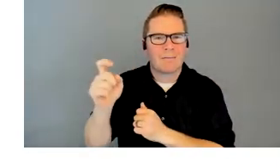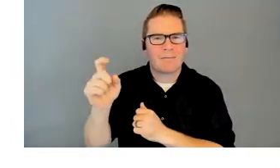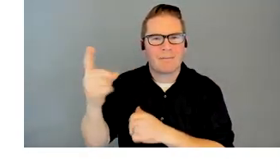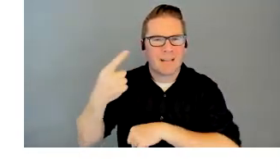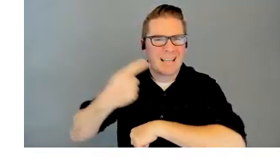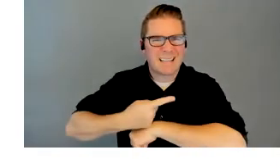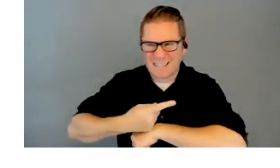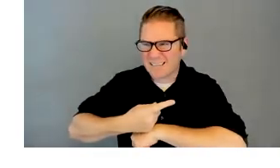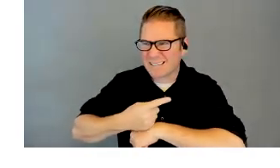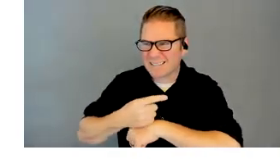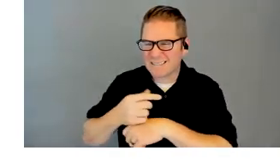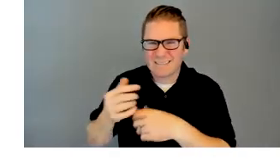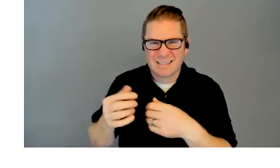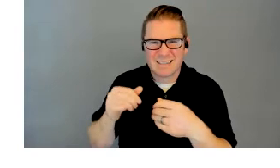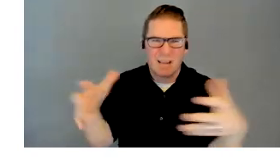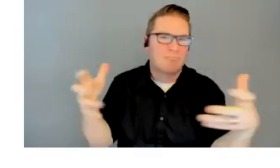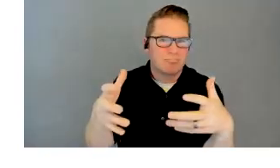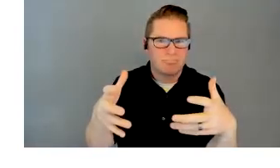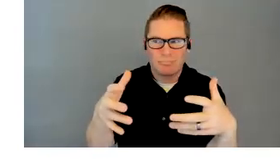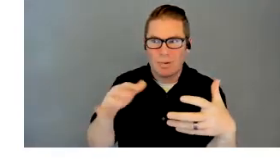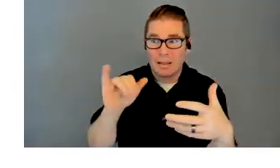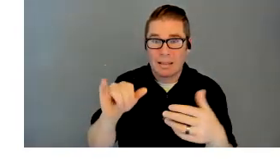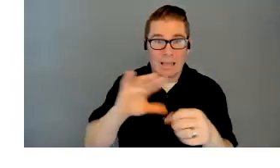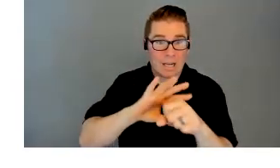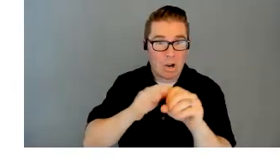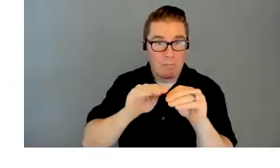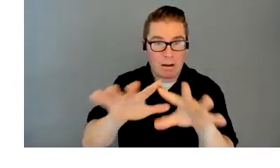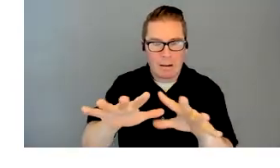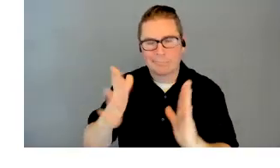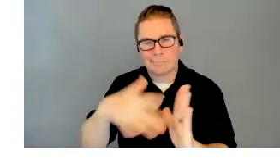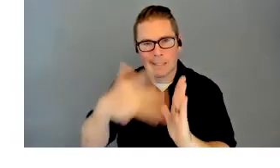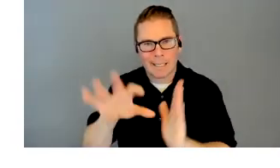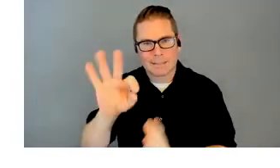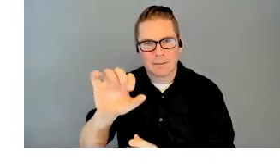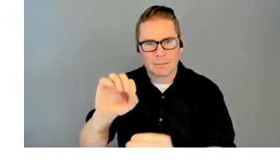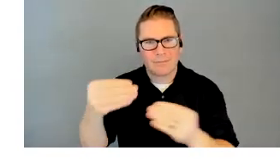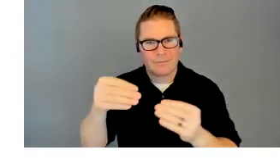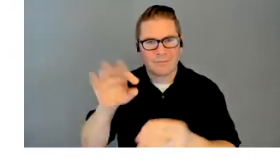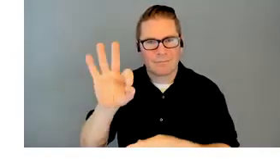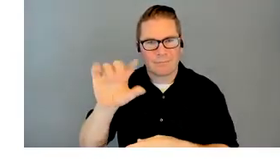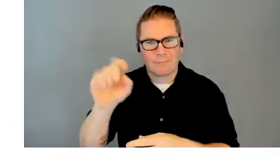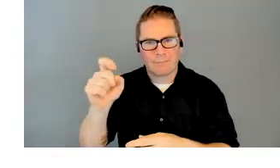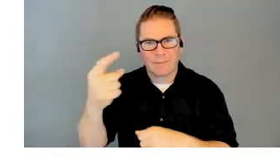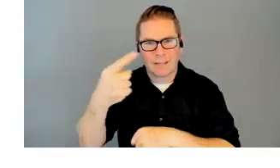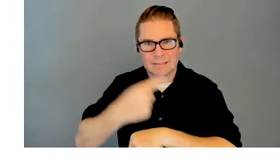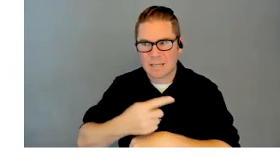so we canceled our flex day and it just kept coming up. And Lydia